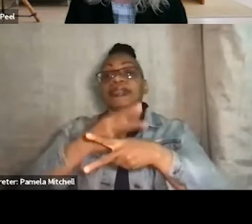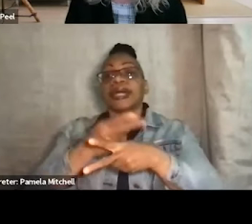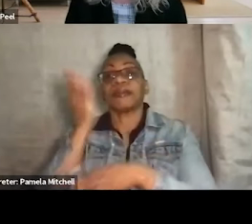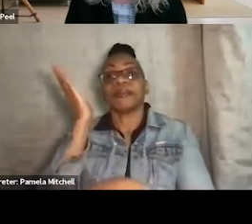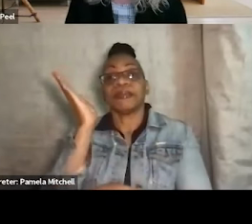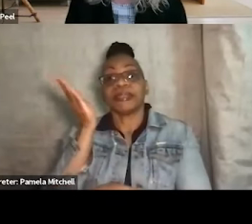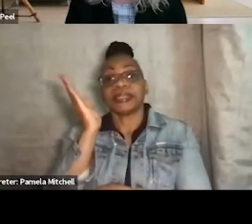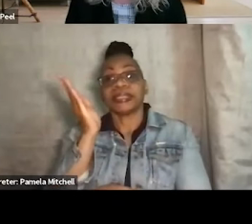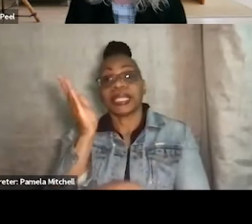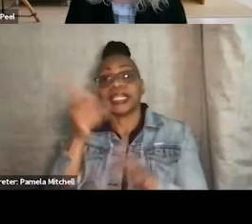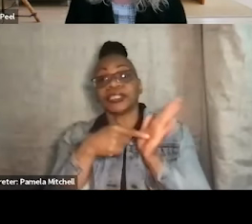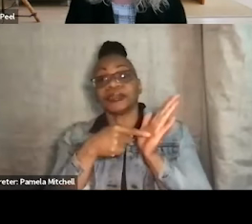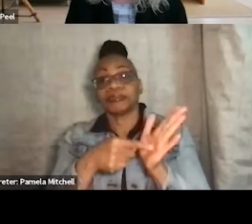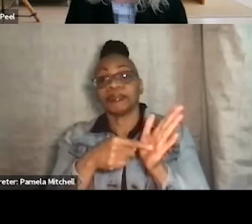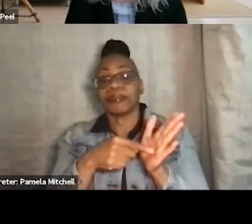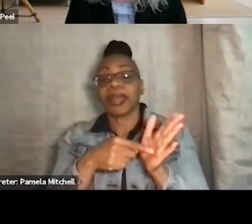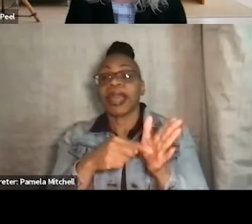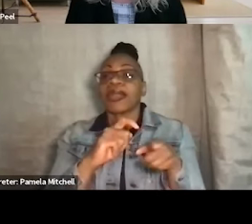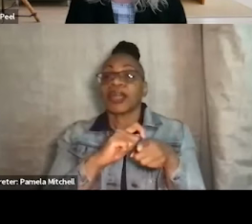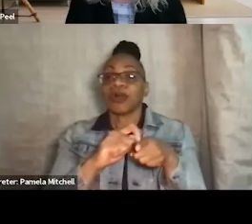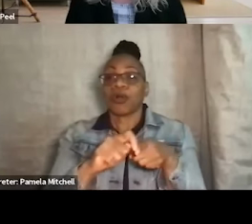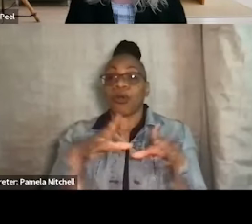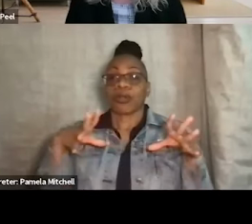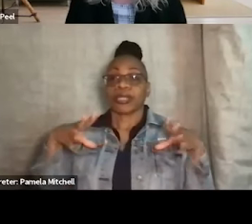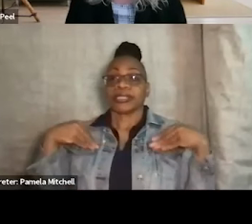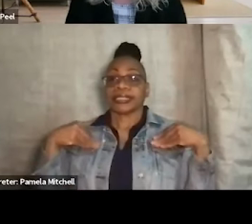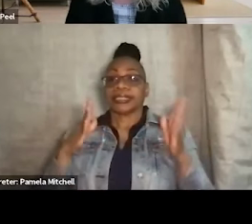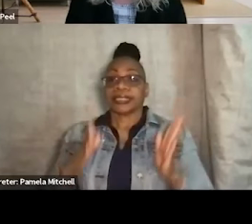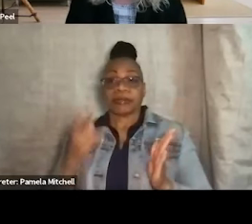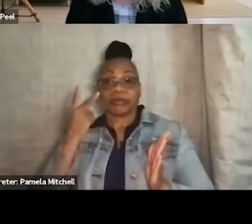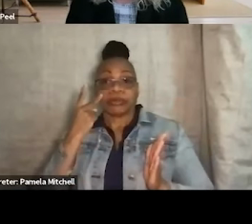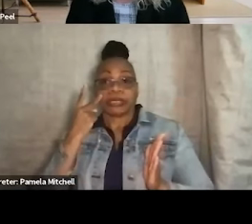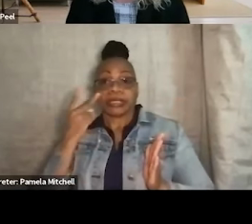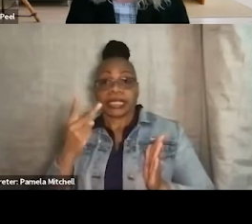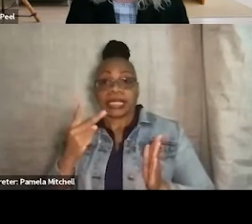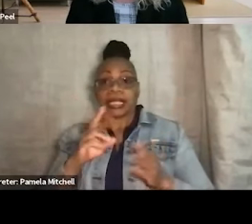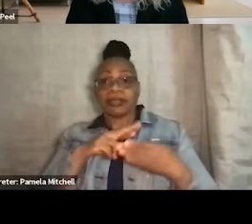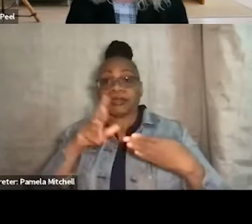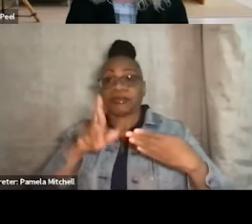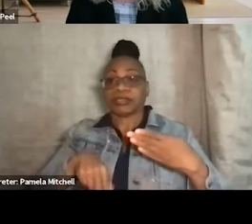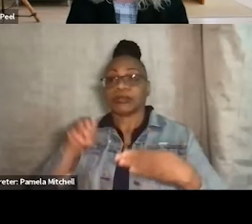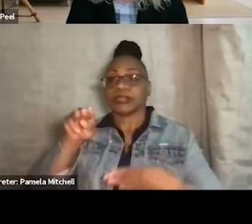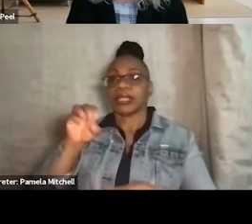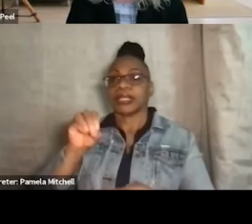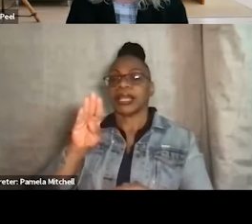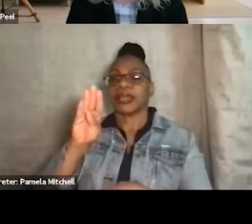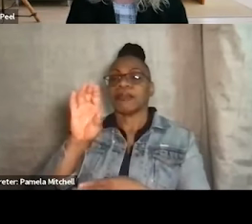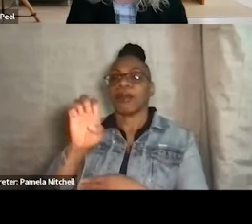that the call takers might see result in a mobile crisis response. I do wanna draw your attention